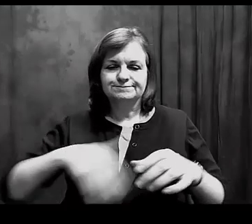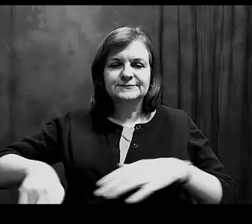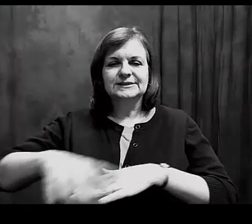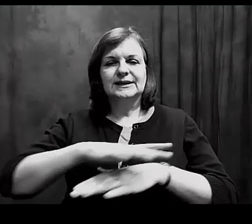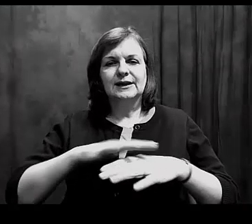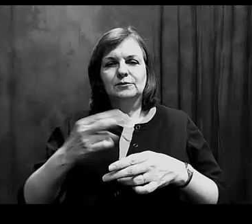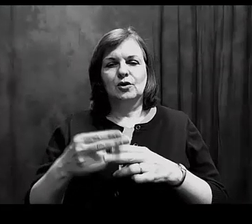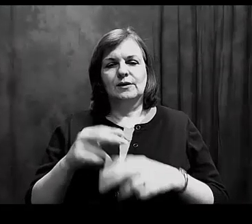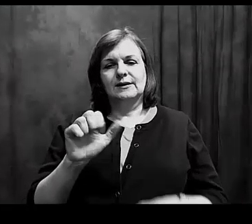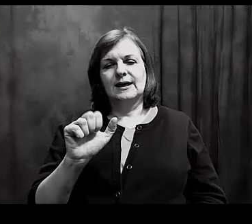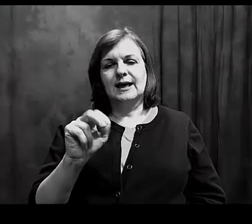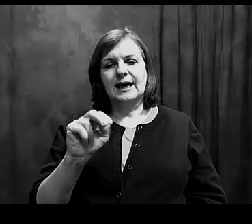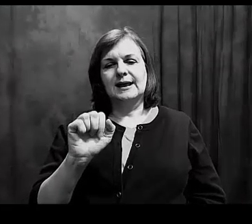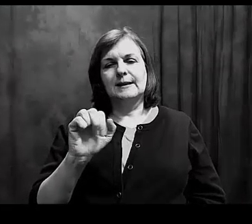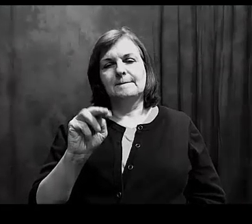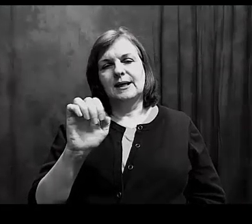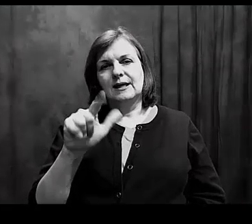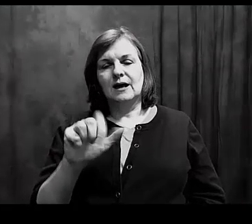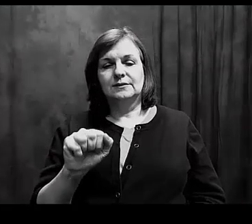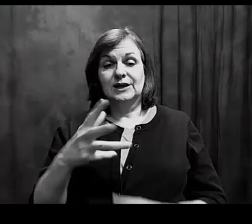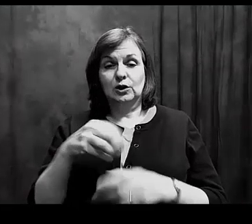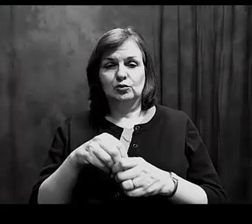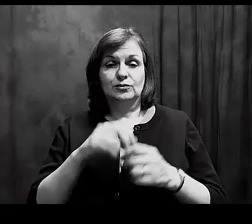and bilateral